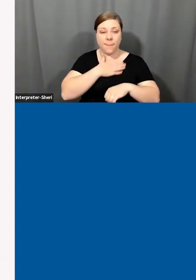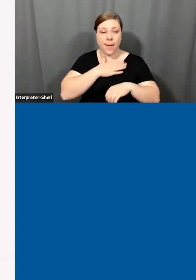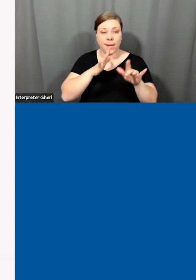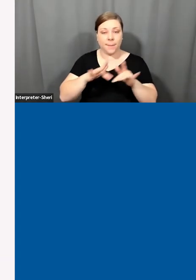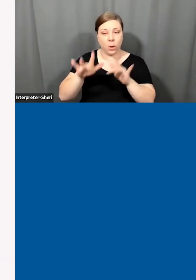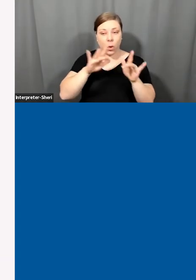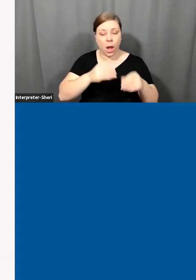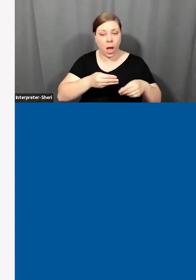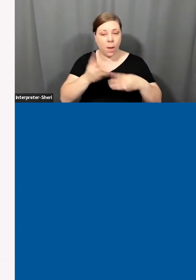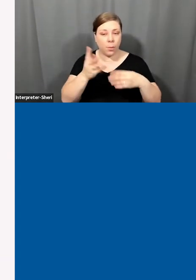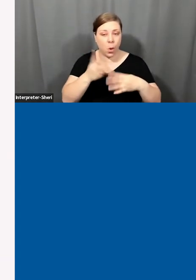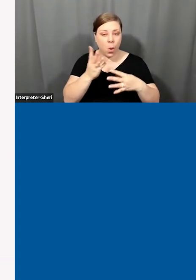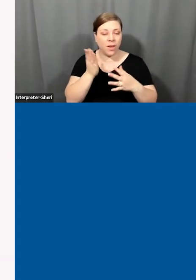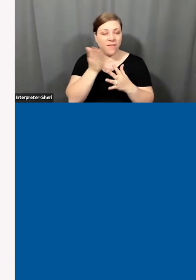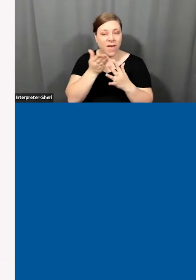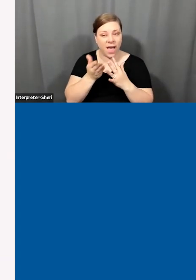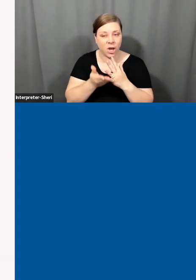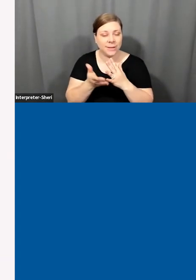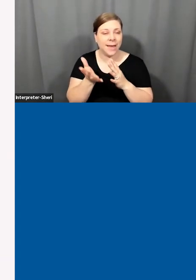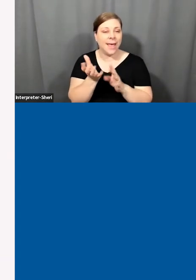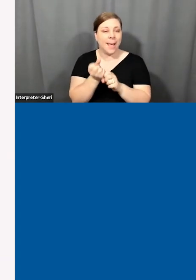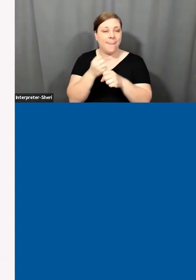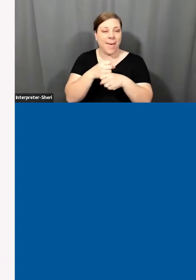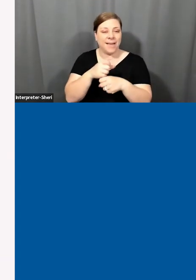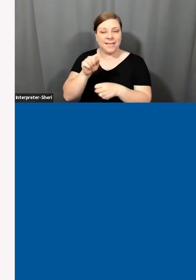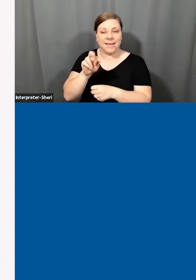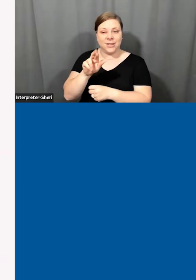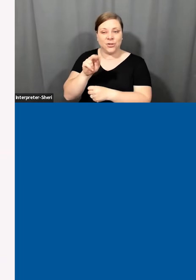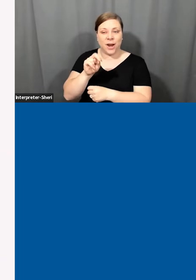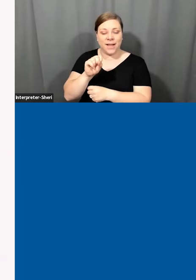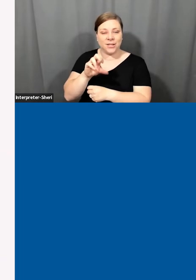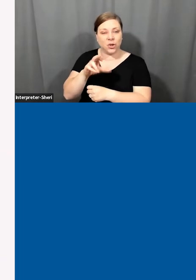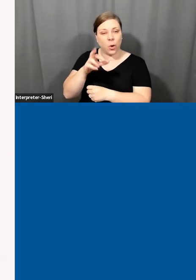It then automatically creates a transcript for you. I kind of balance auto transcription